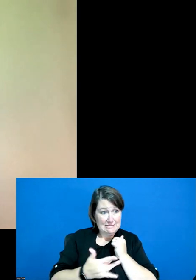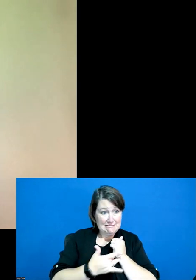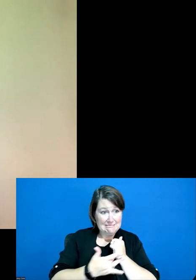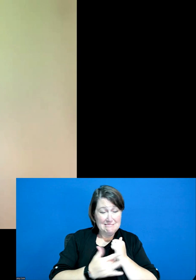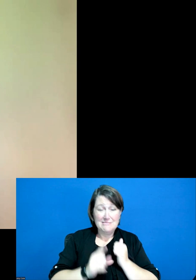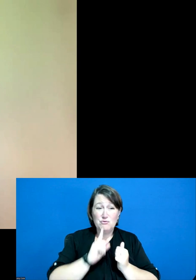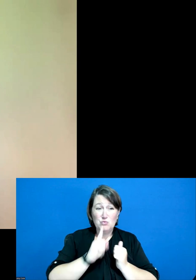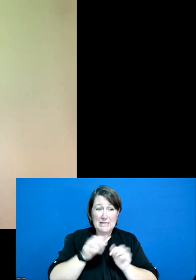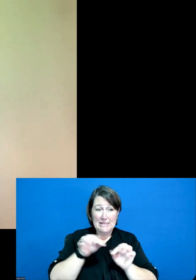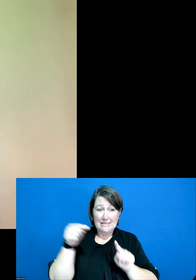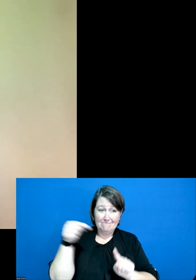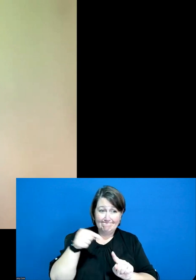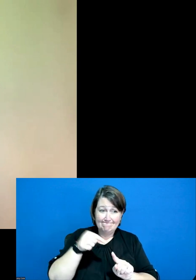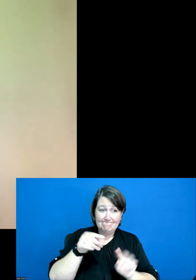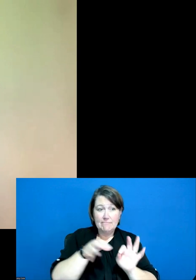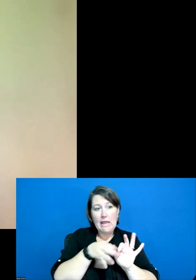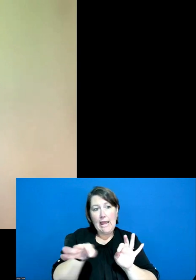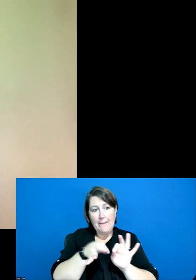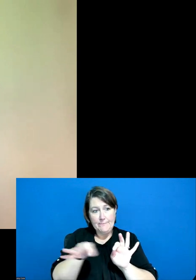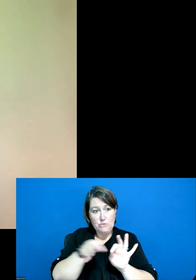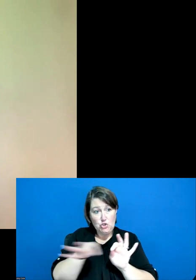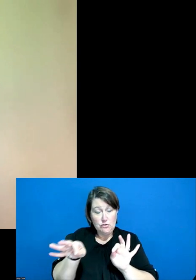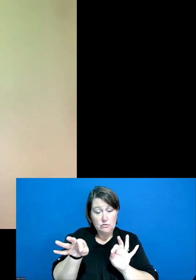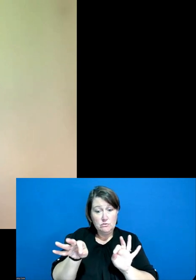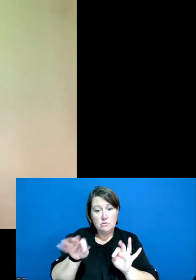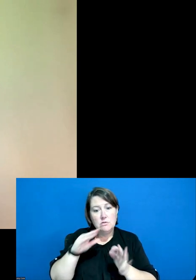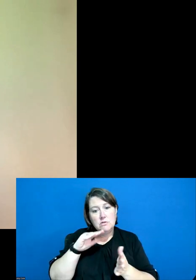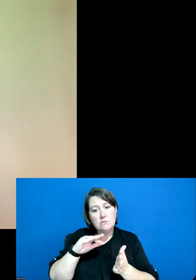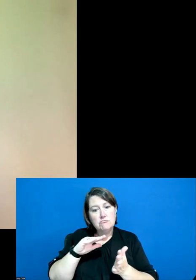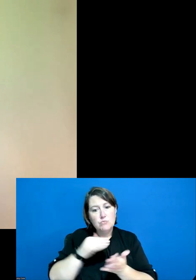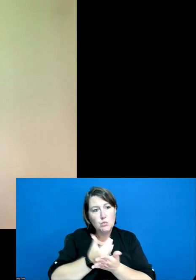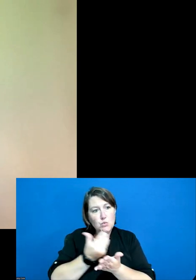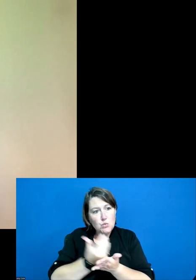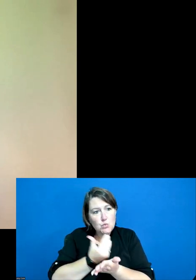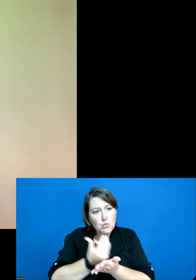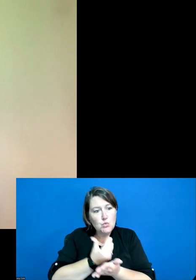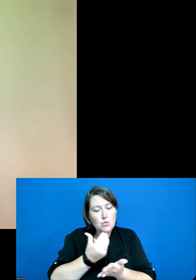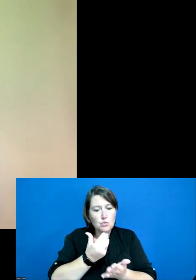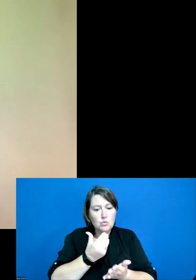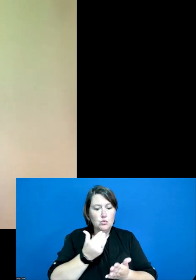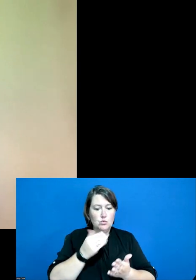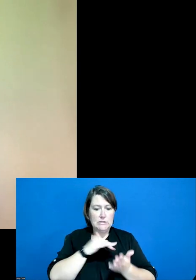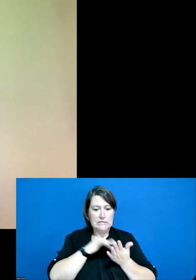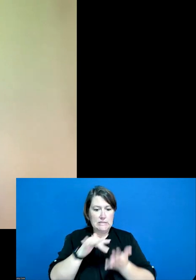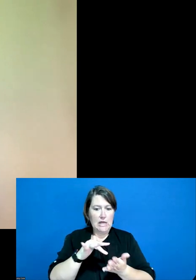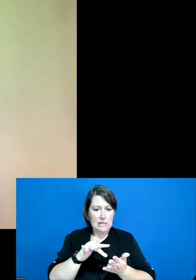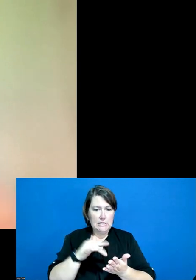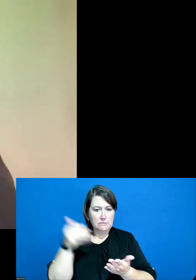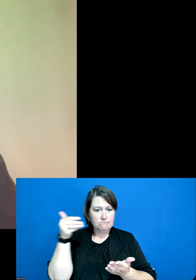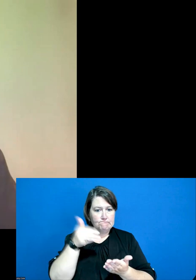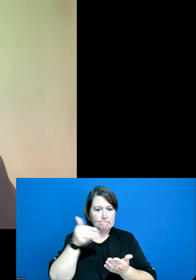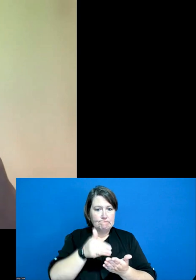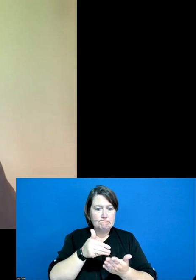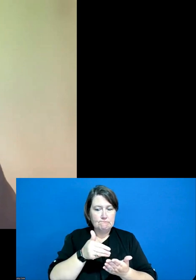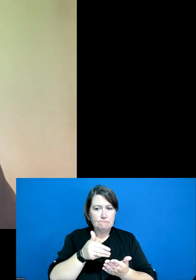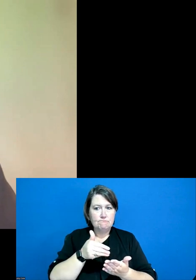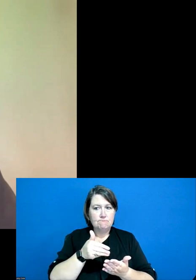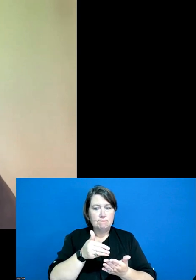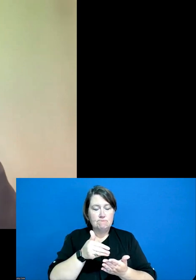captioning. There are some new. I think we're going to see more studies coming up in the next couple of years, even smart glasses with